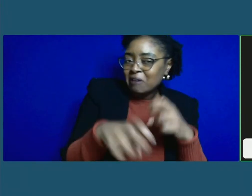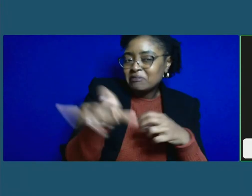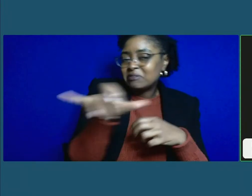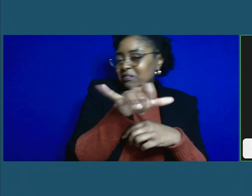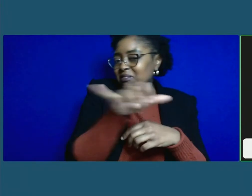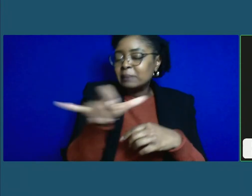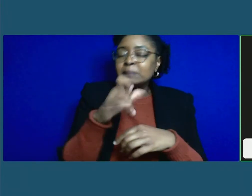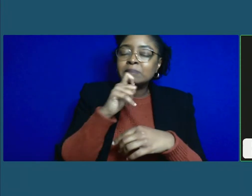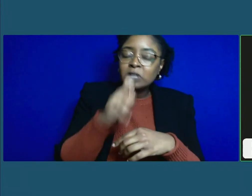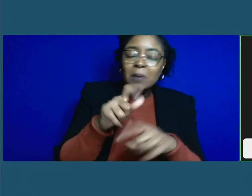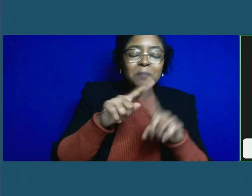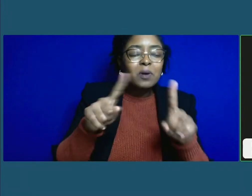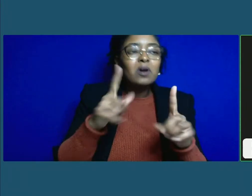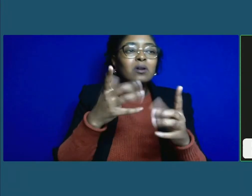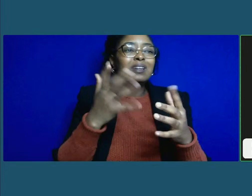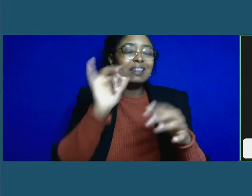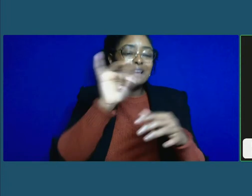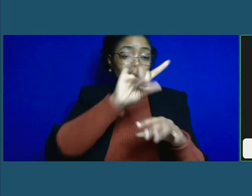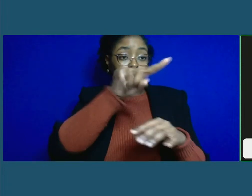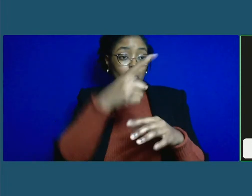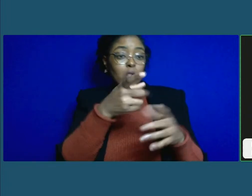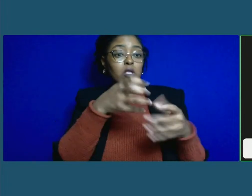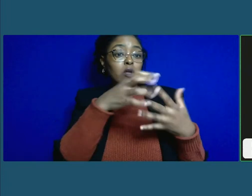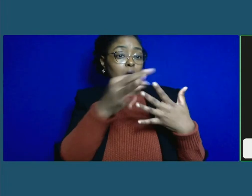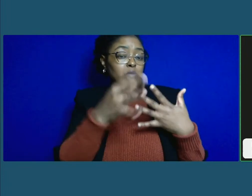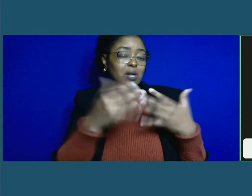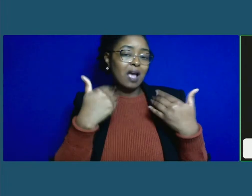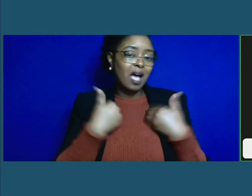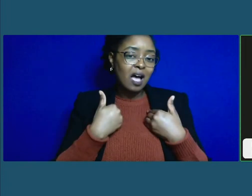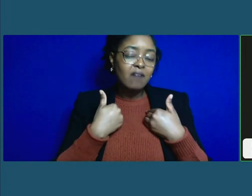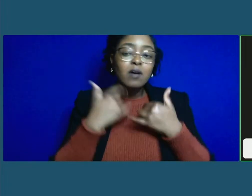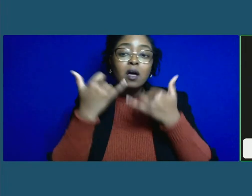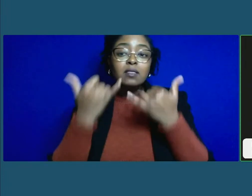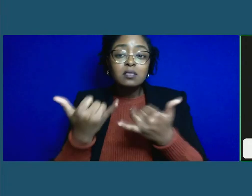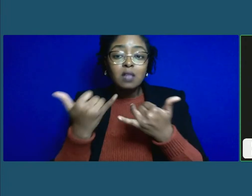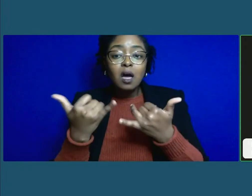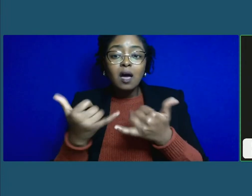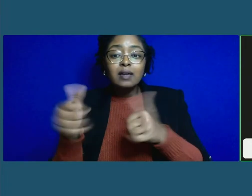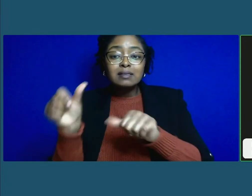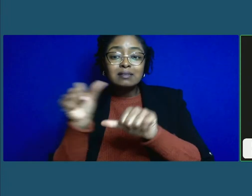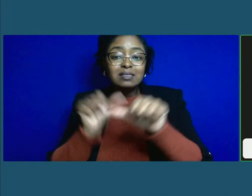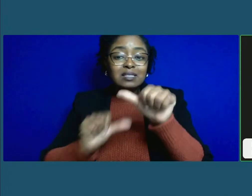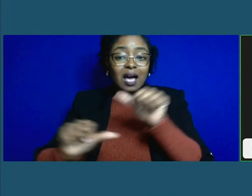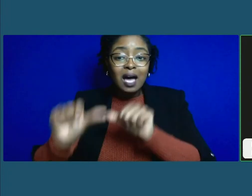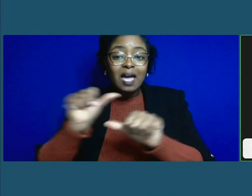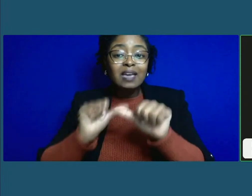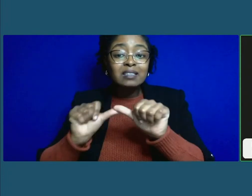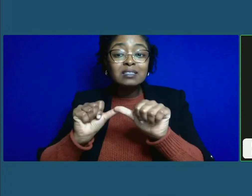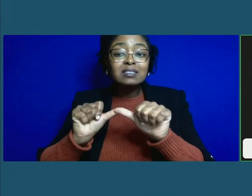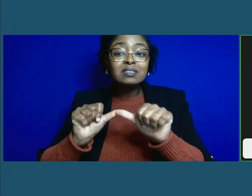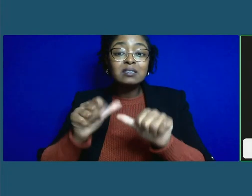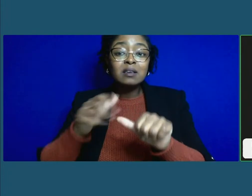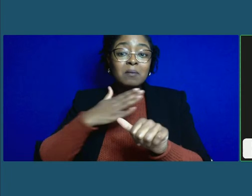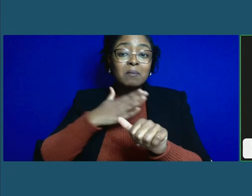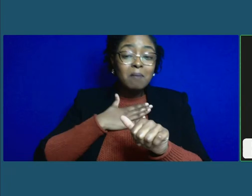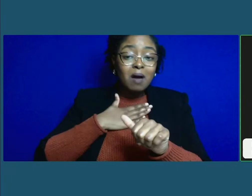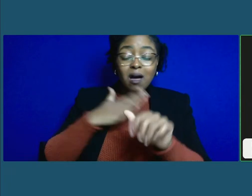the rigor of the class there with decided to give it a try, because it was the only choice